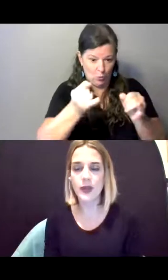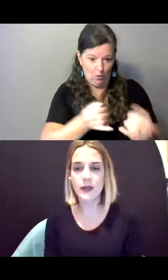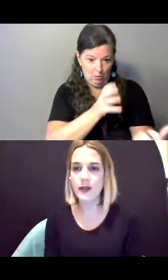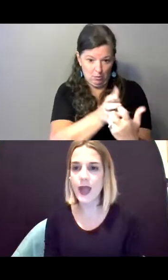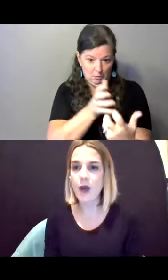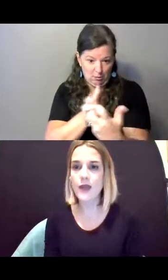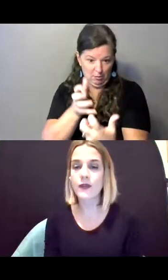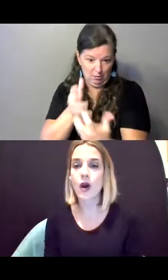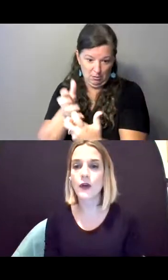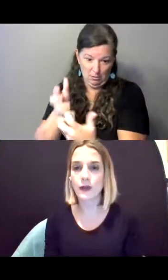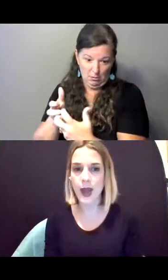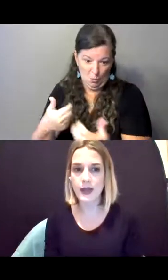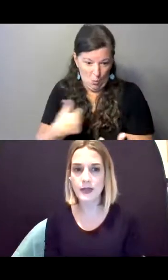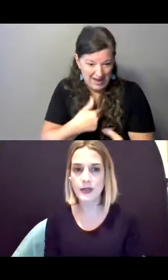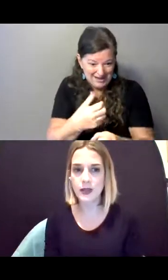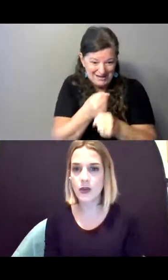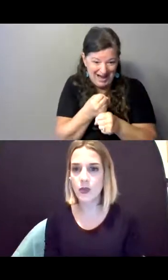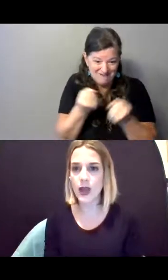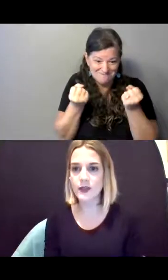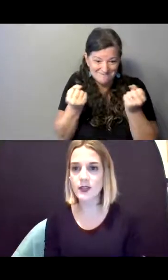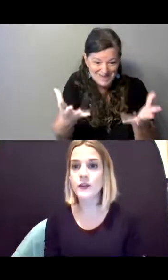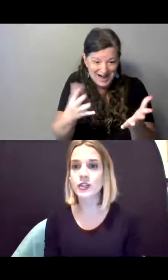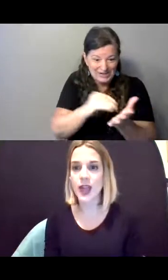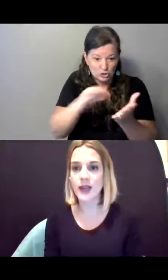But, now we have evolved from that. We have to differentiate.